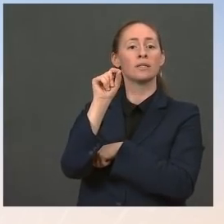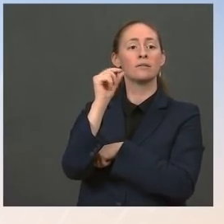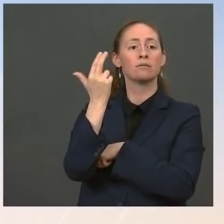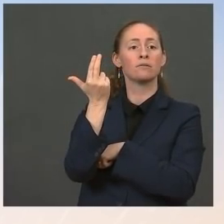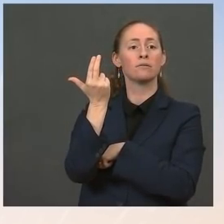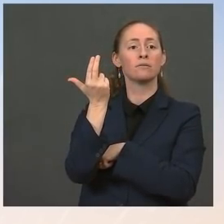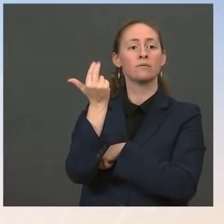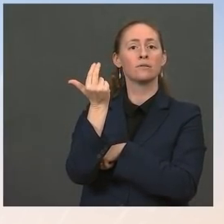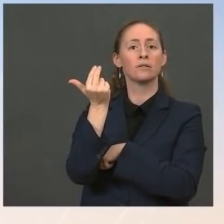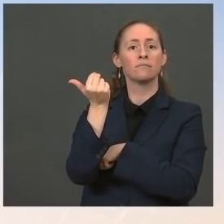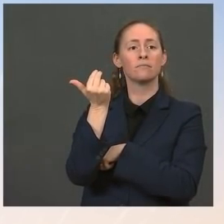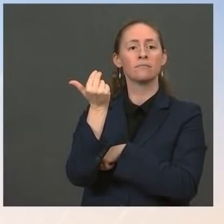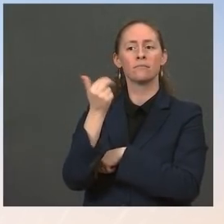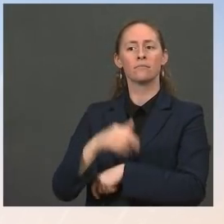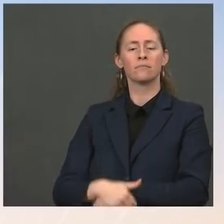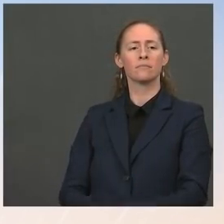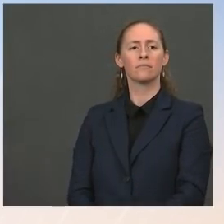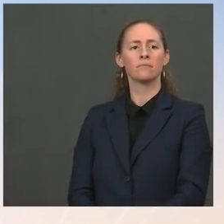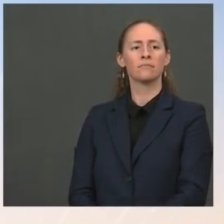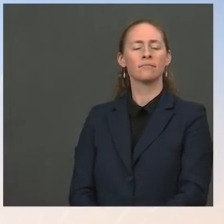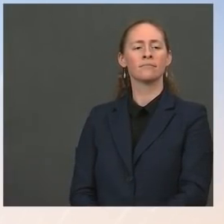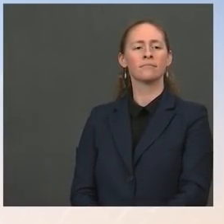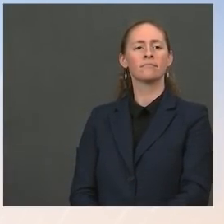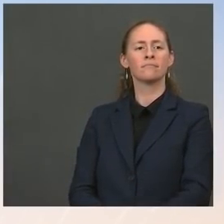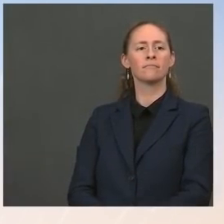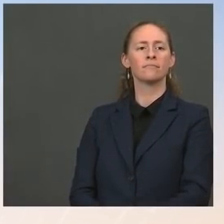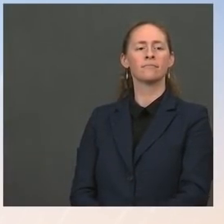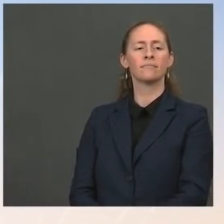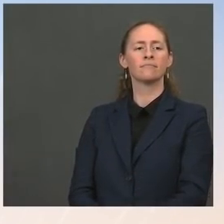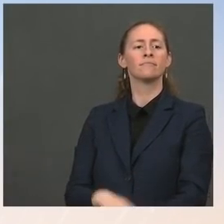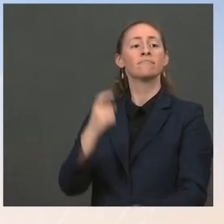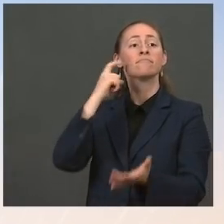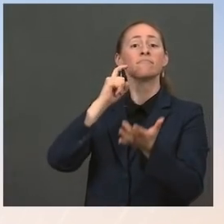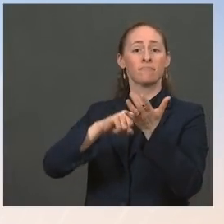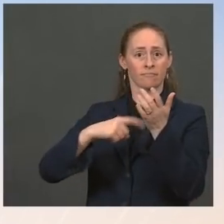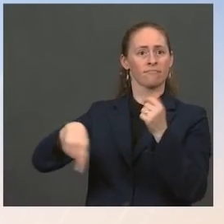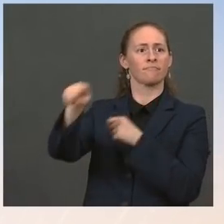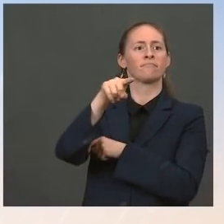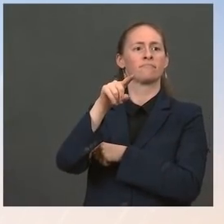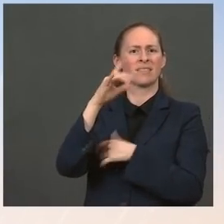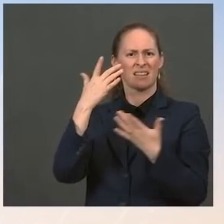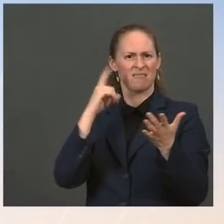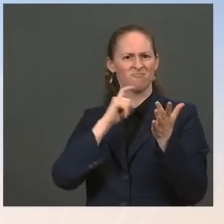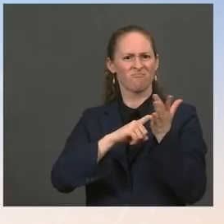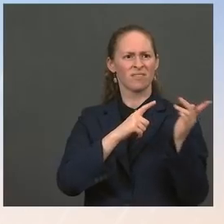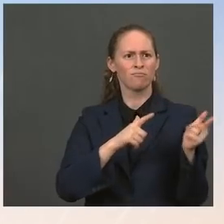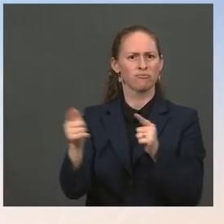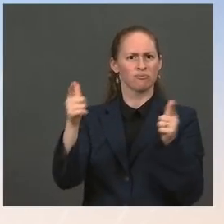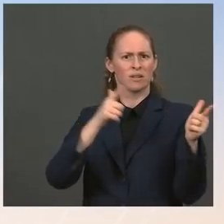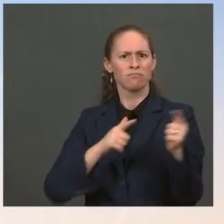since August 1st, and today's shooting means that number is out of date. Is the administration discussing ways